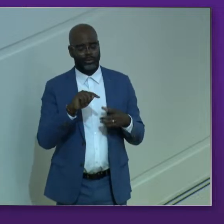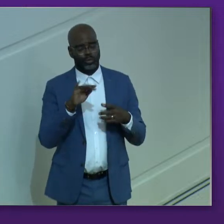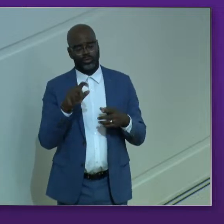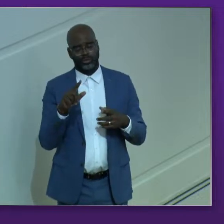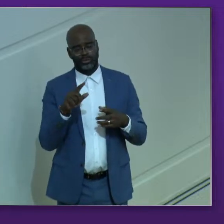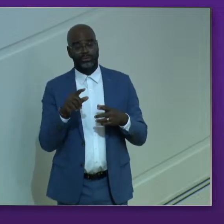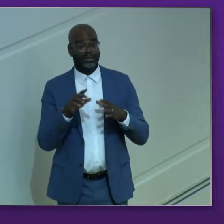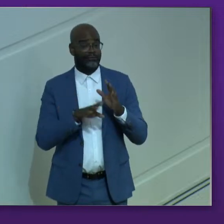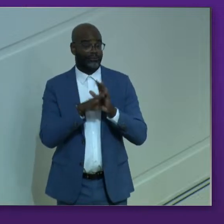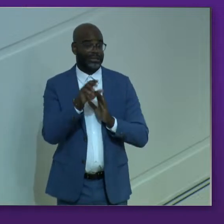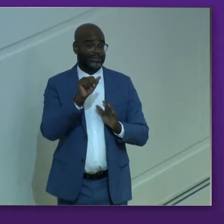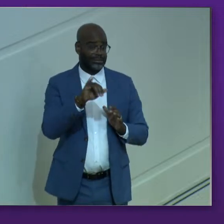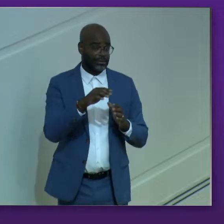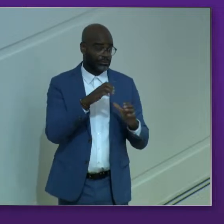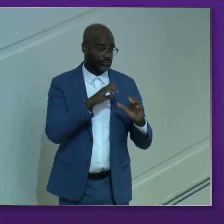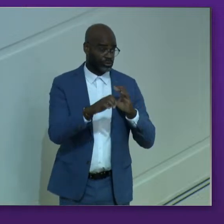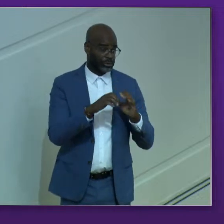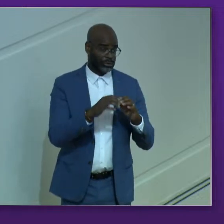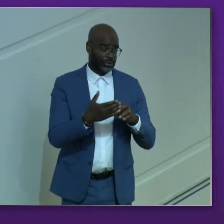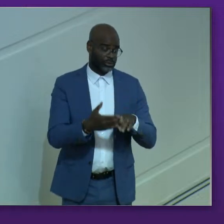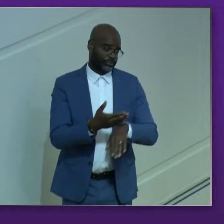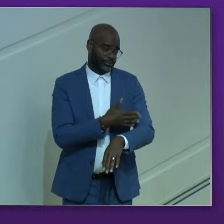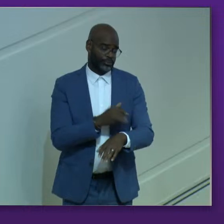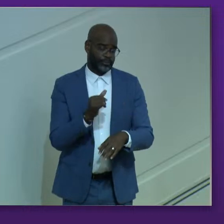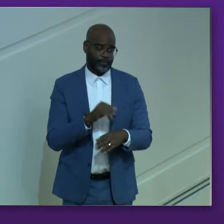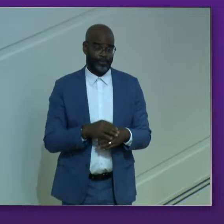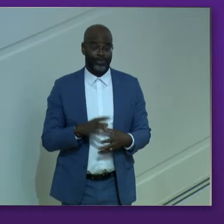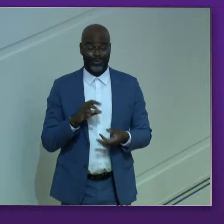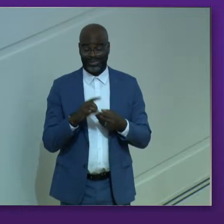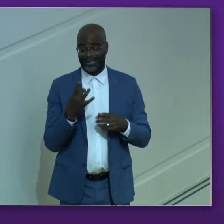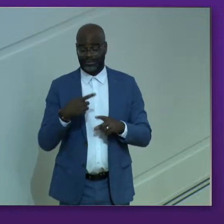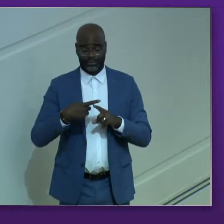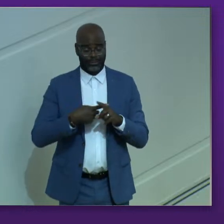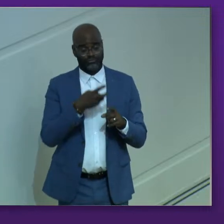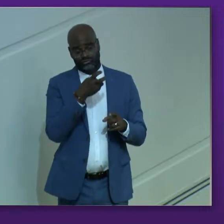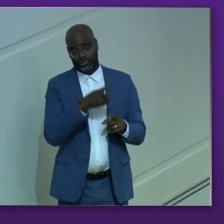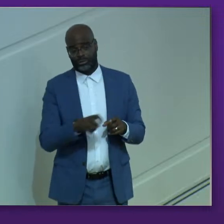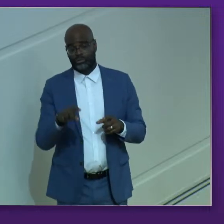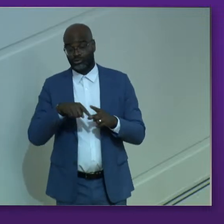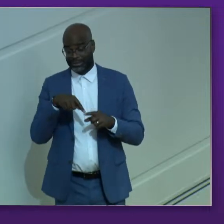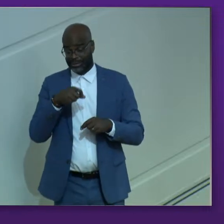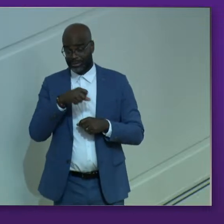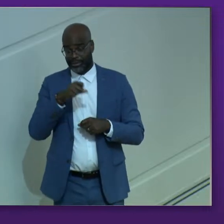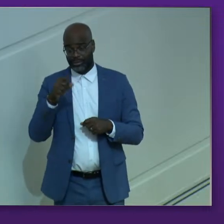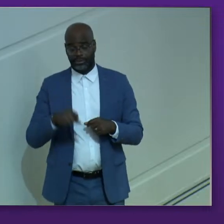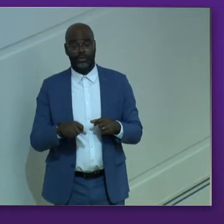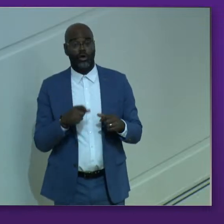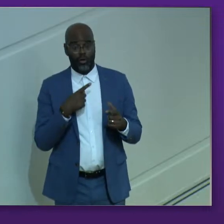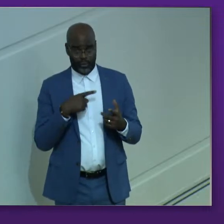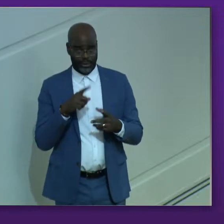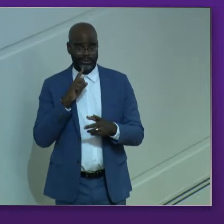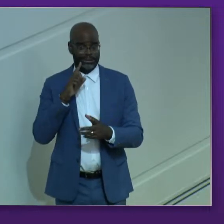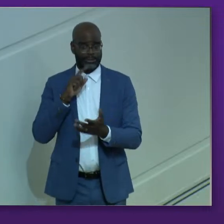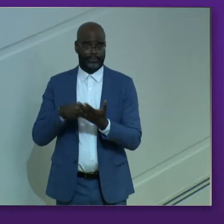ALTER THE TRANSITION TO BLACKBOARD LEARN ULTRA ALLOWS FOR CLEAN STUDENTS TO HAVE